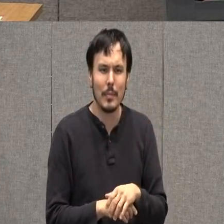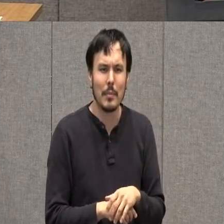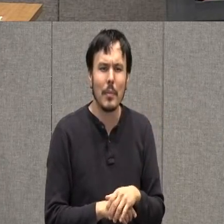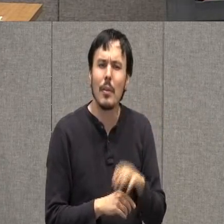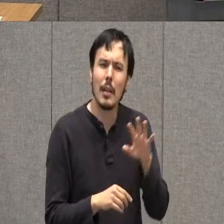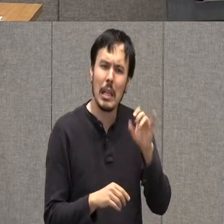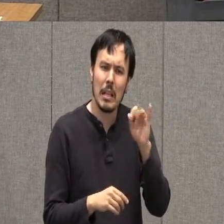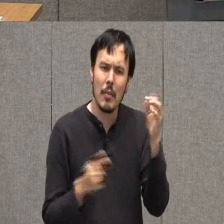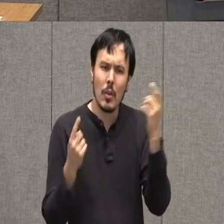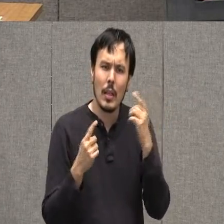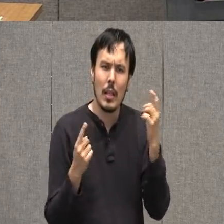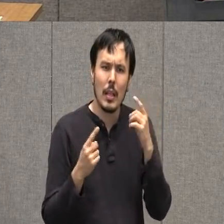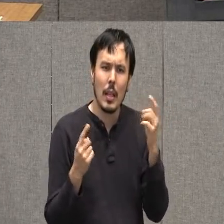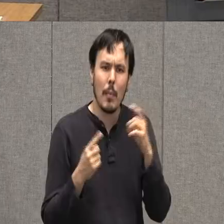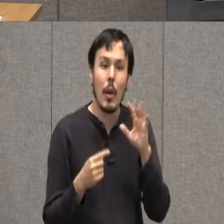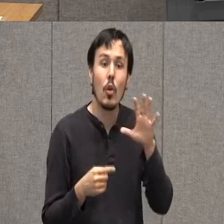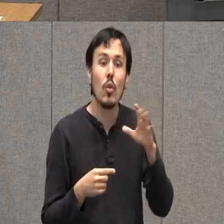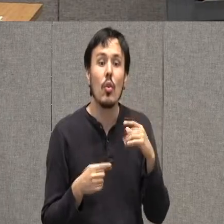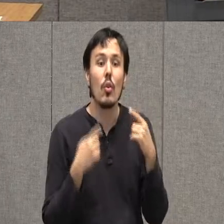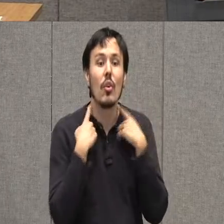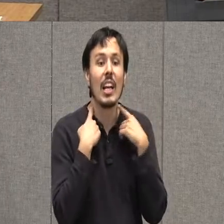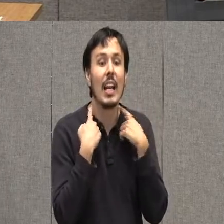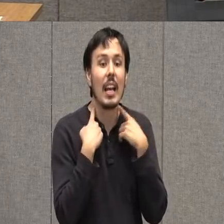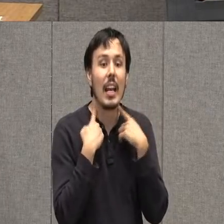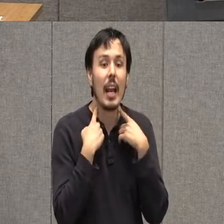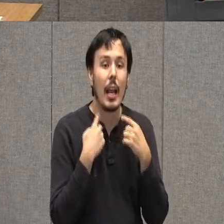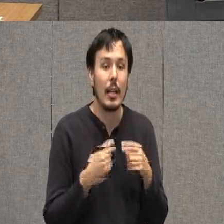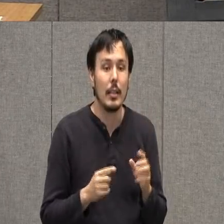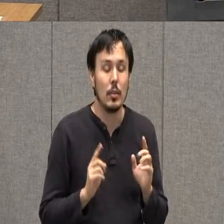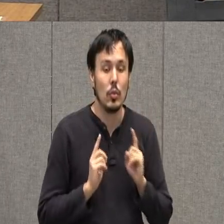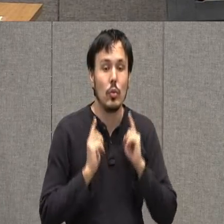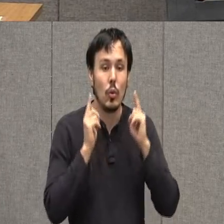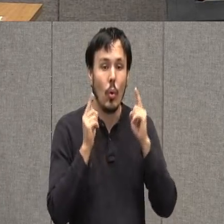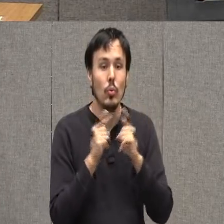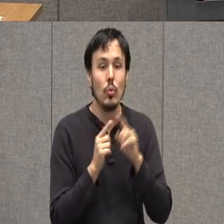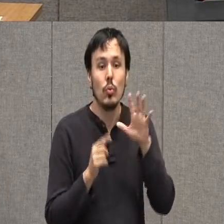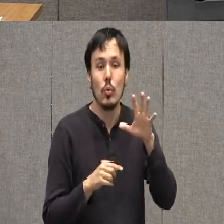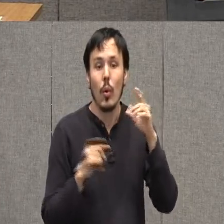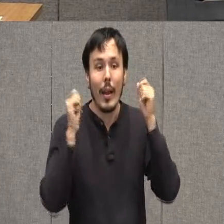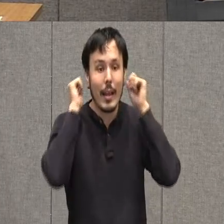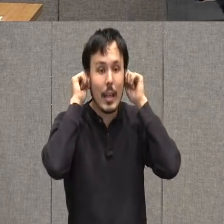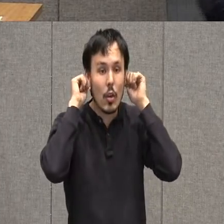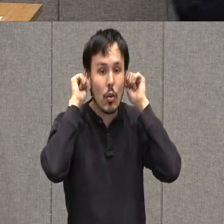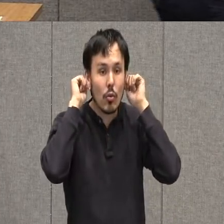it goes all the way to your ears. Oh, yeah. It really does. Like your neck is as thick as your head. It's kind of neat.